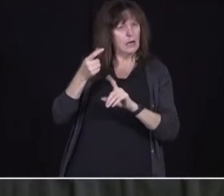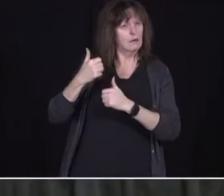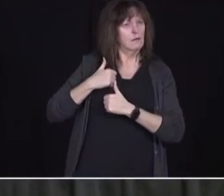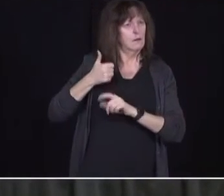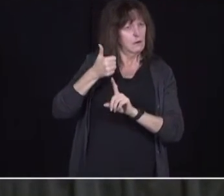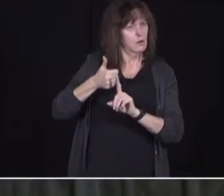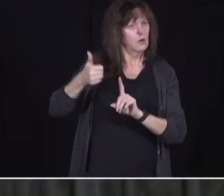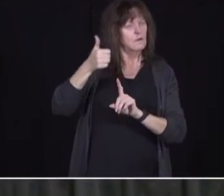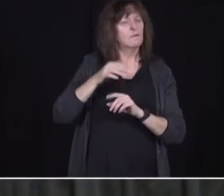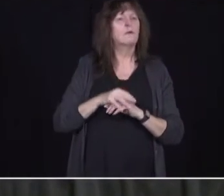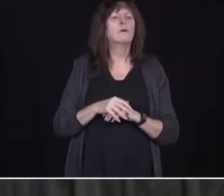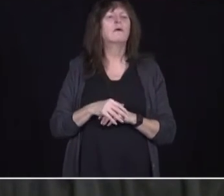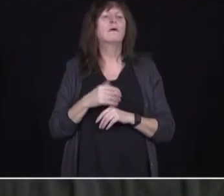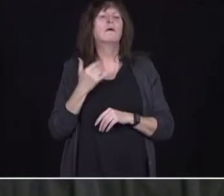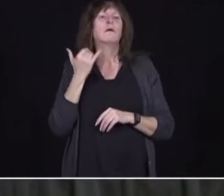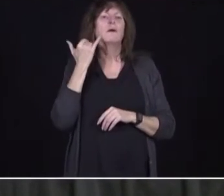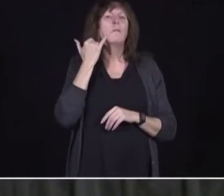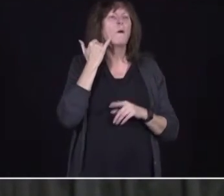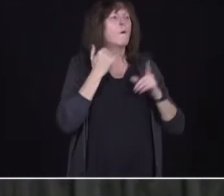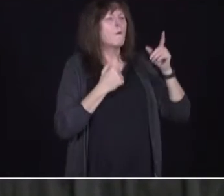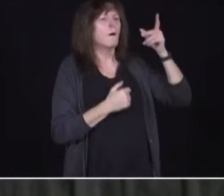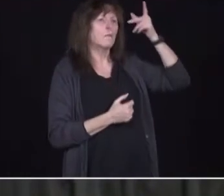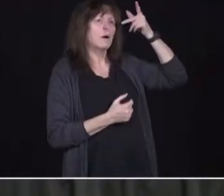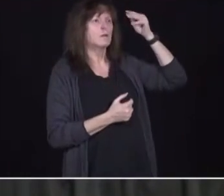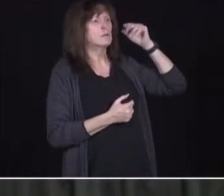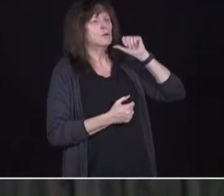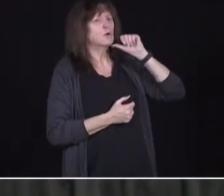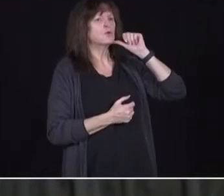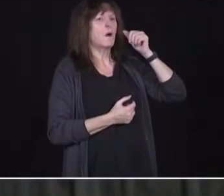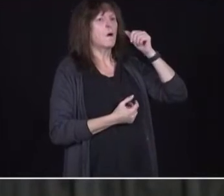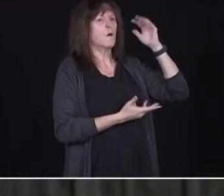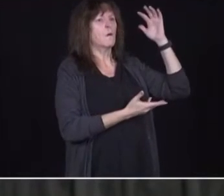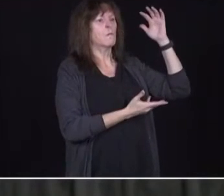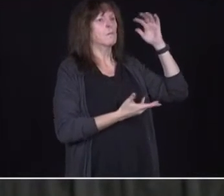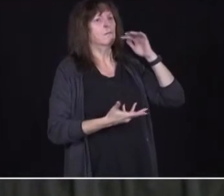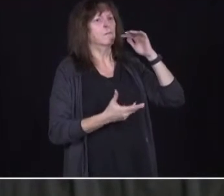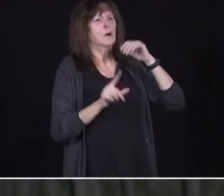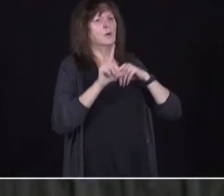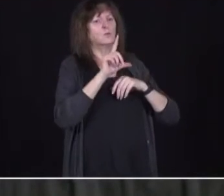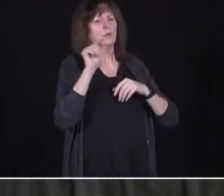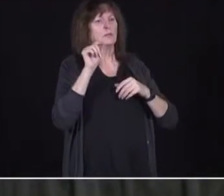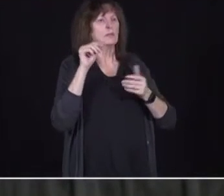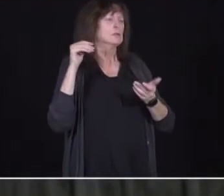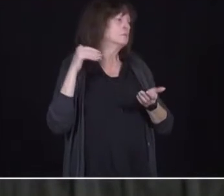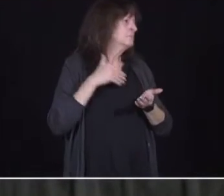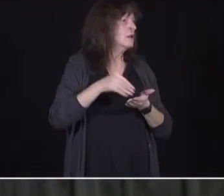If the Prime Minister did get vaccines tomorrow -- if he turned around and said that an